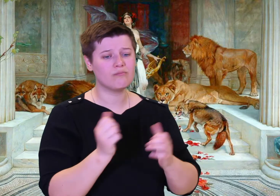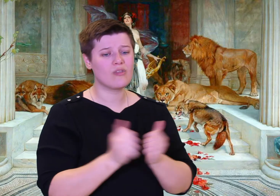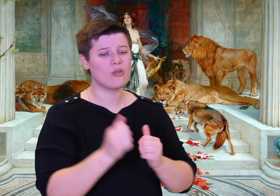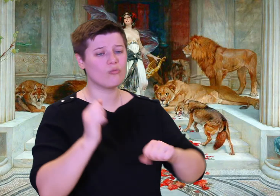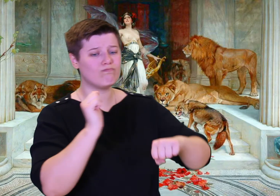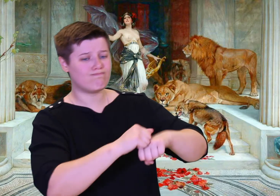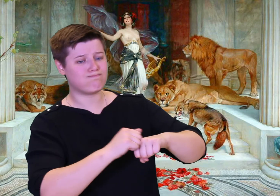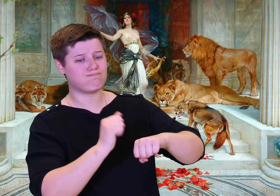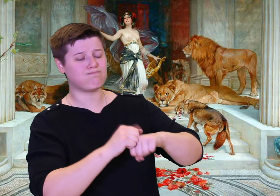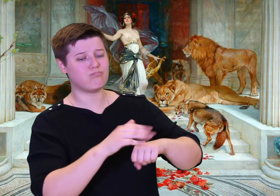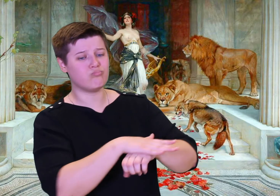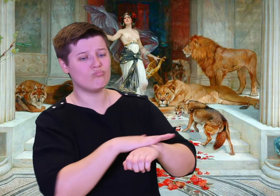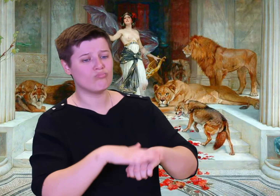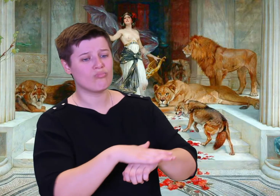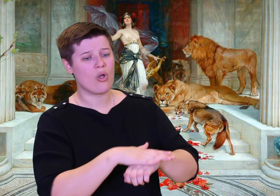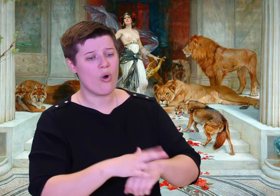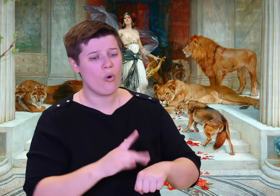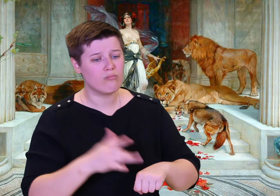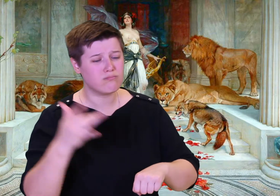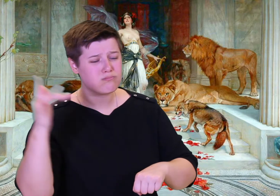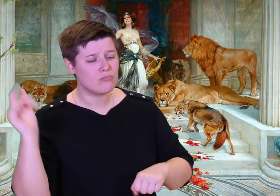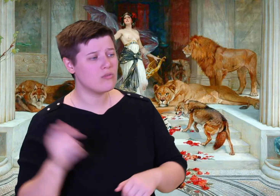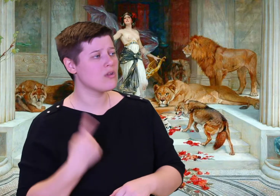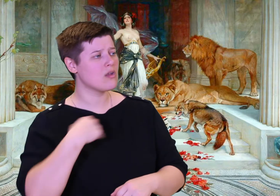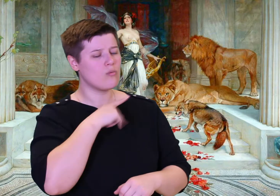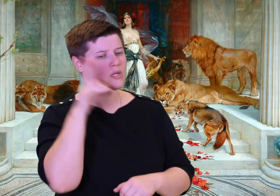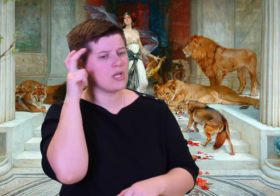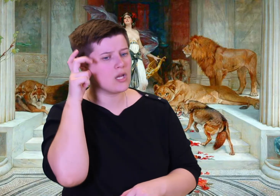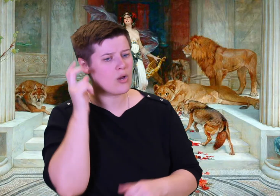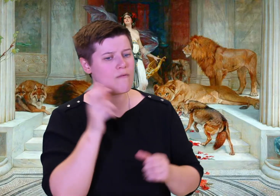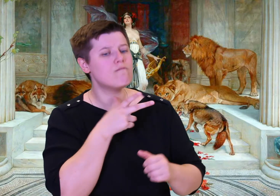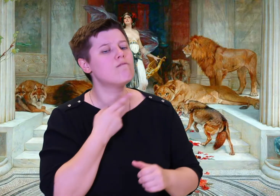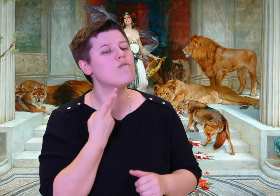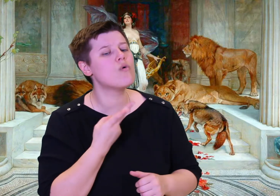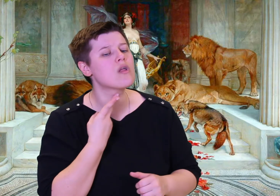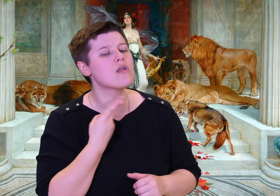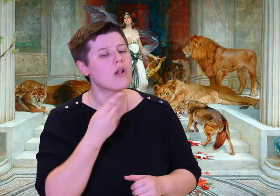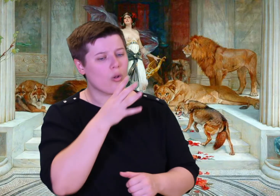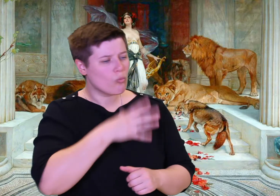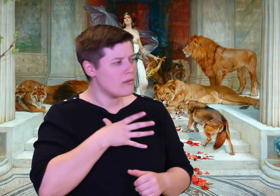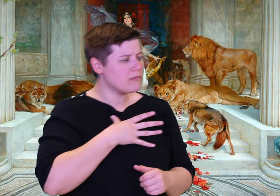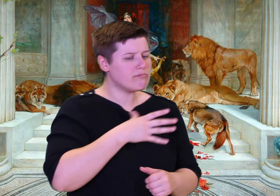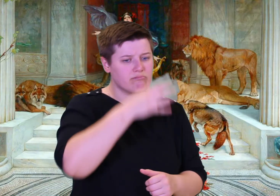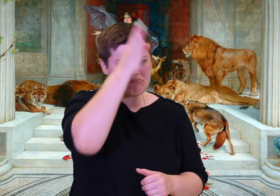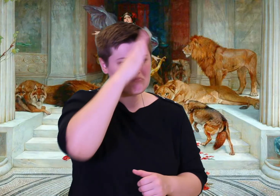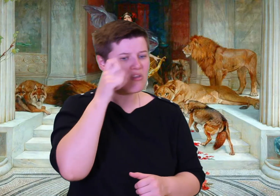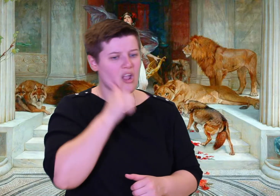beautiful tall house of polished stone. We heard a voice: a woman or a goddess